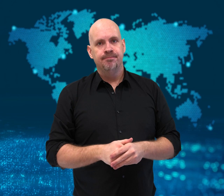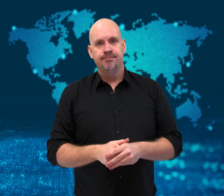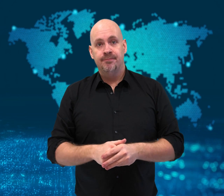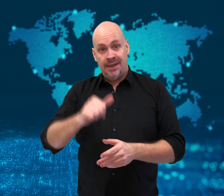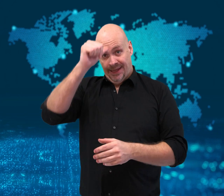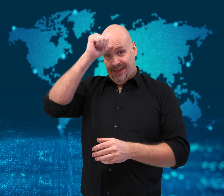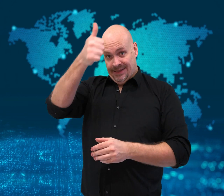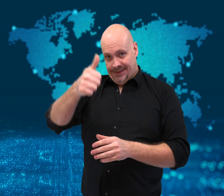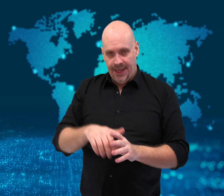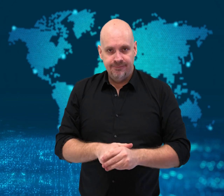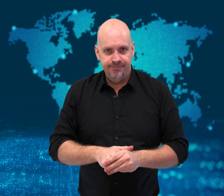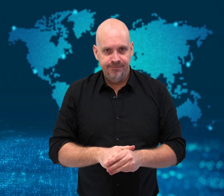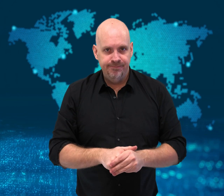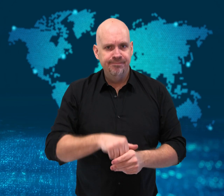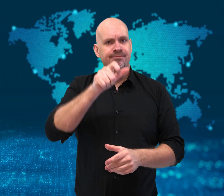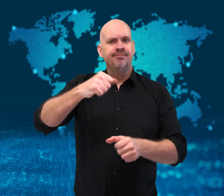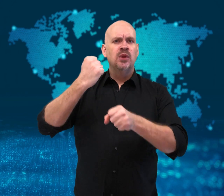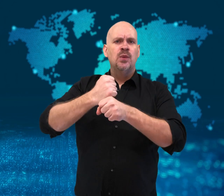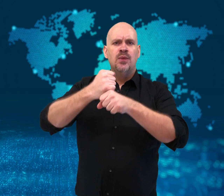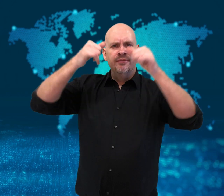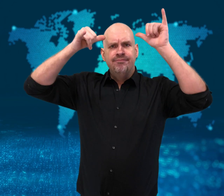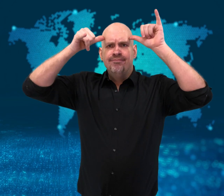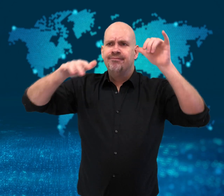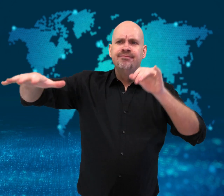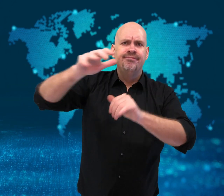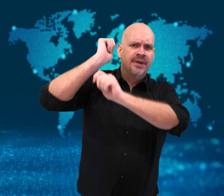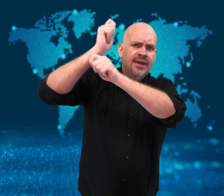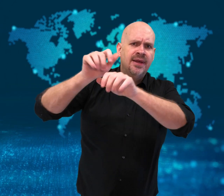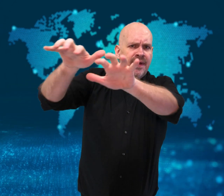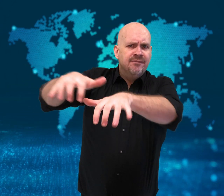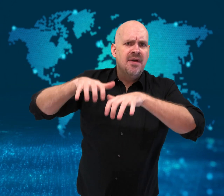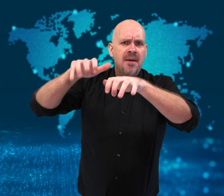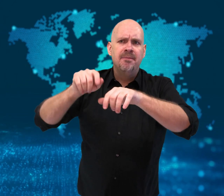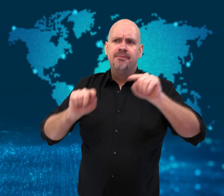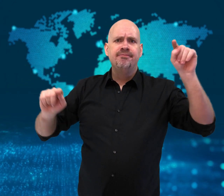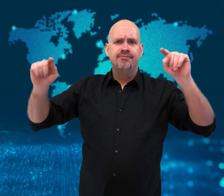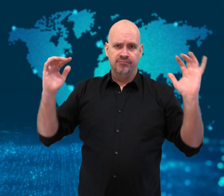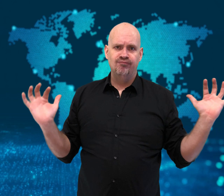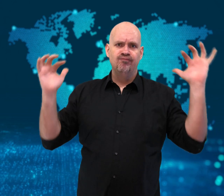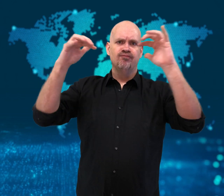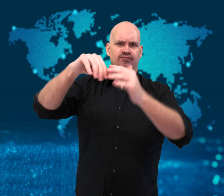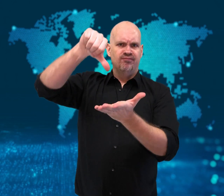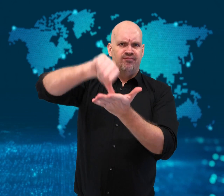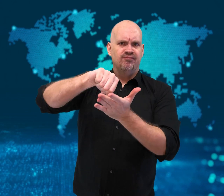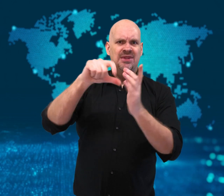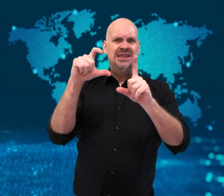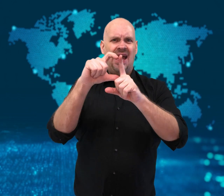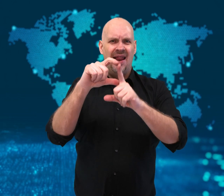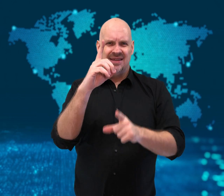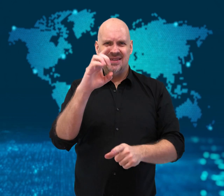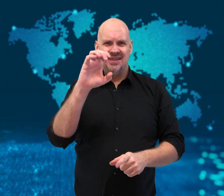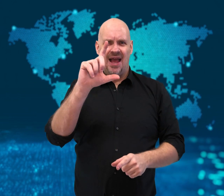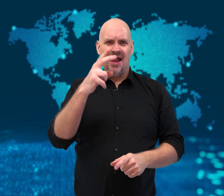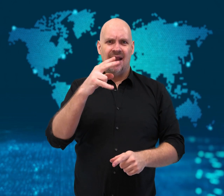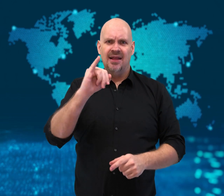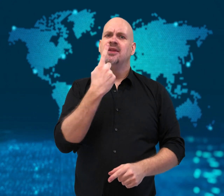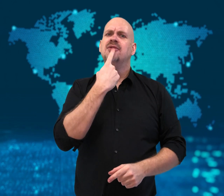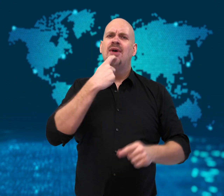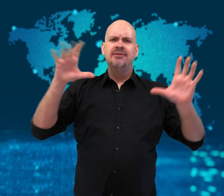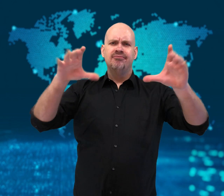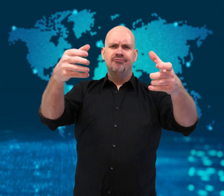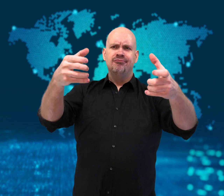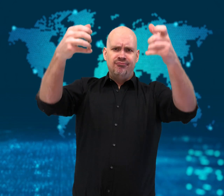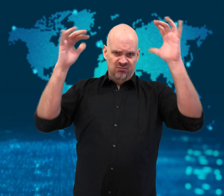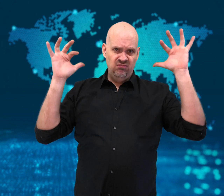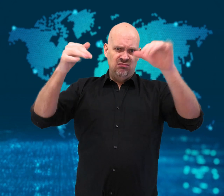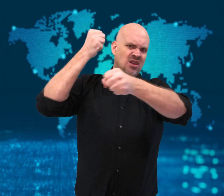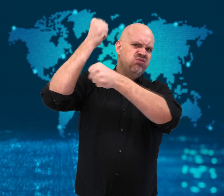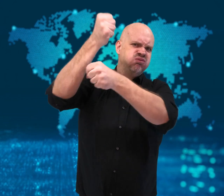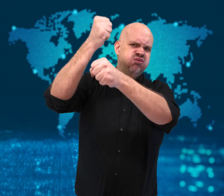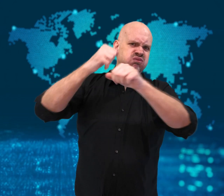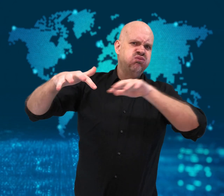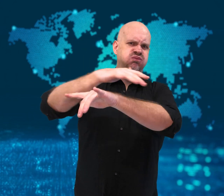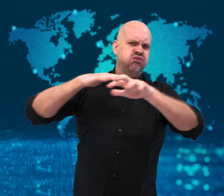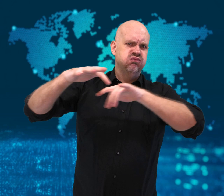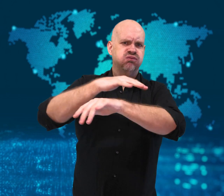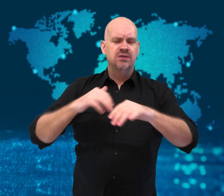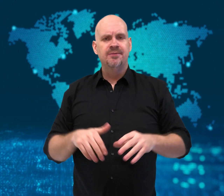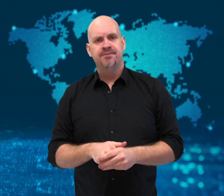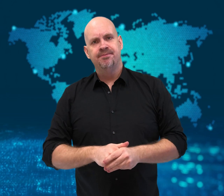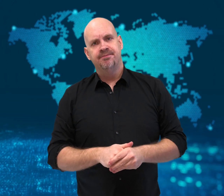Farmers protest at Delhi’s Red Fort.